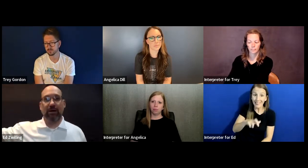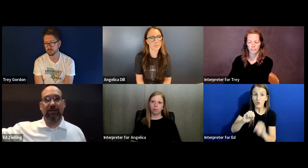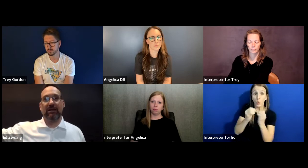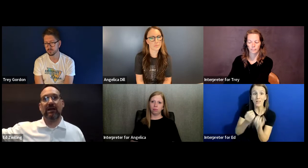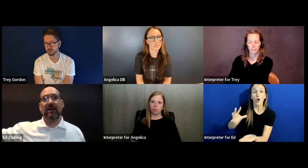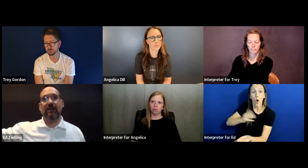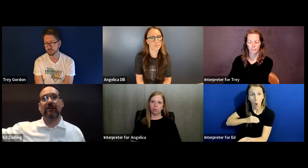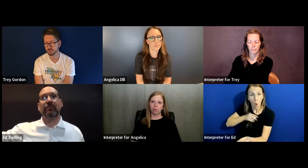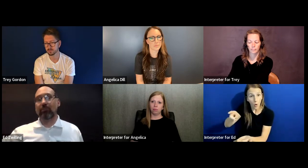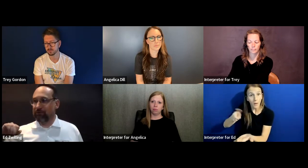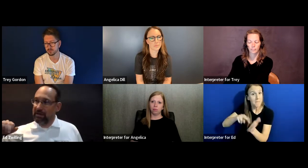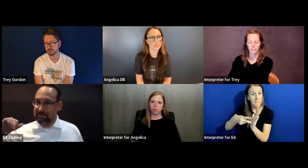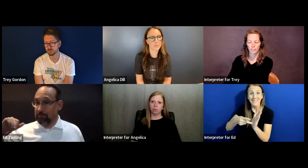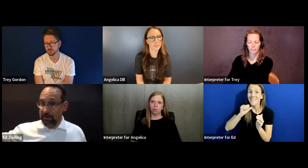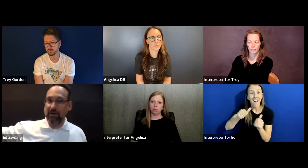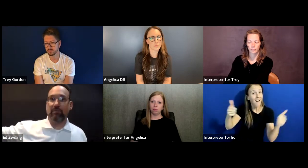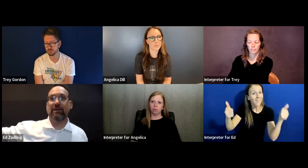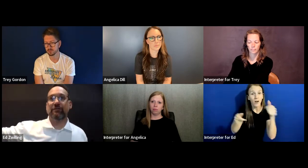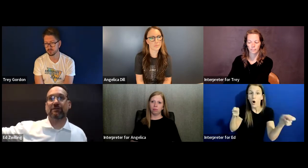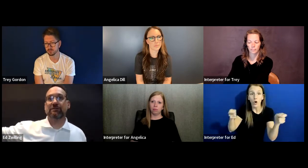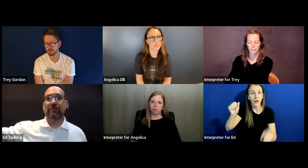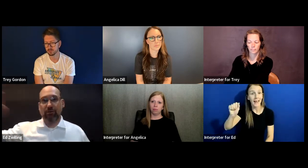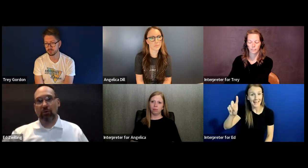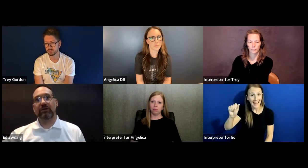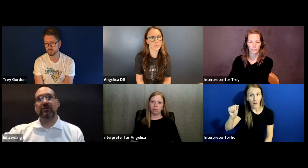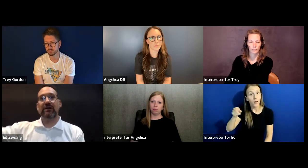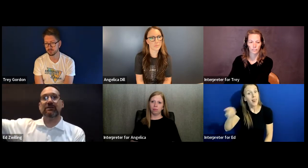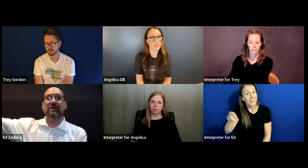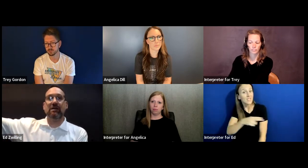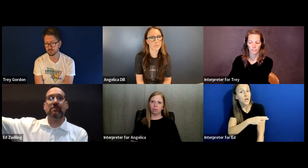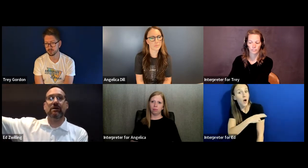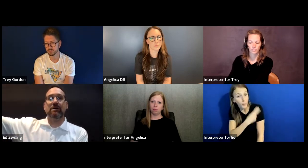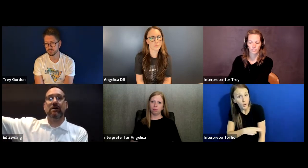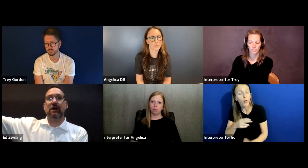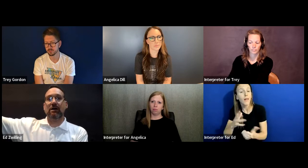by the ada but if they accept medicare benefits well then you get the same uh